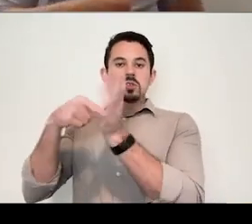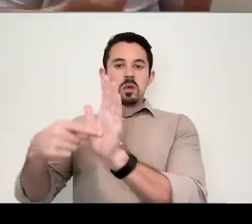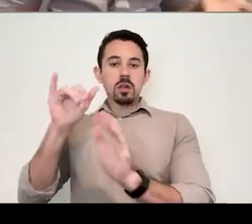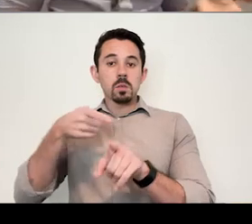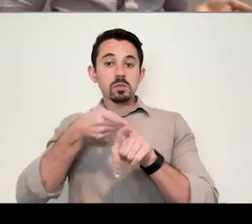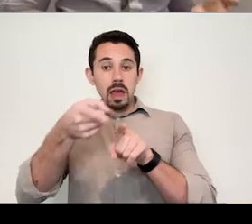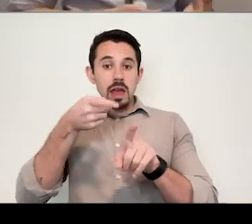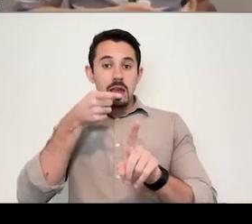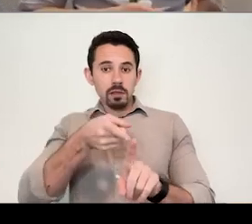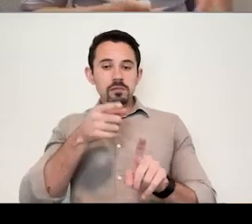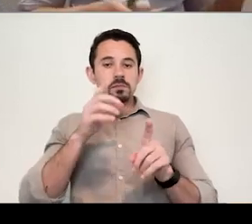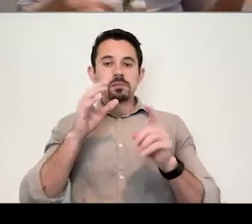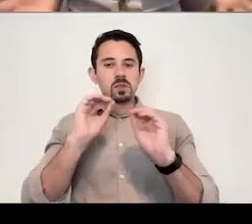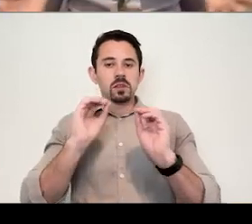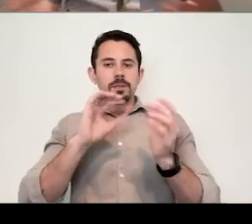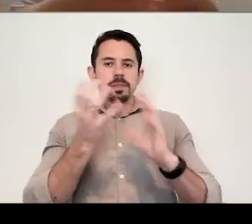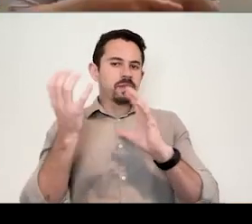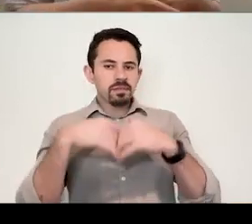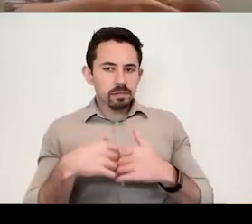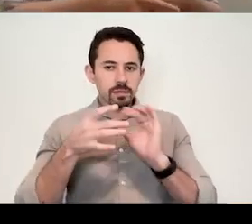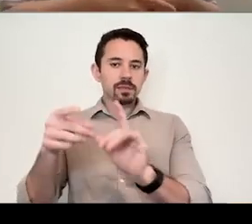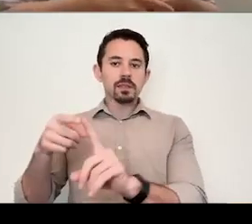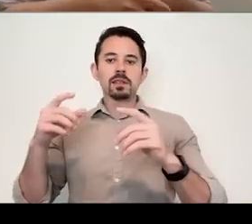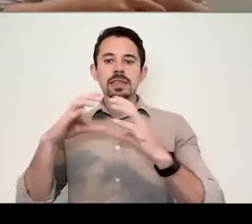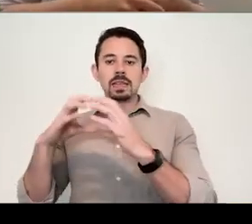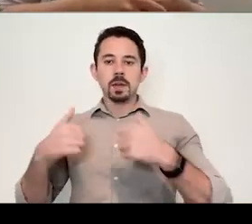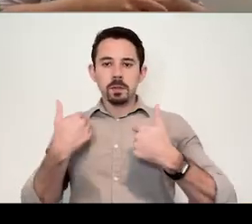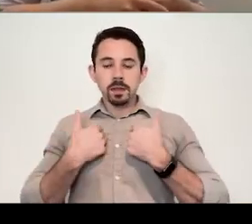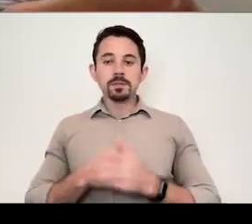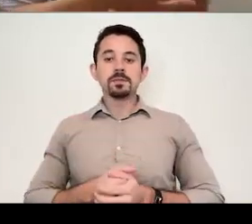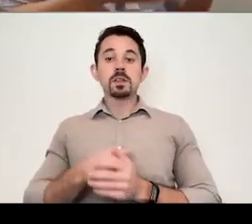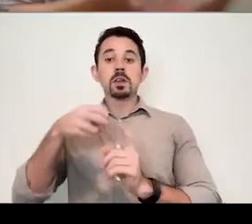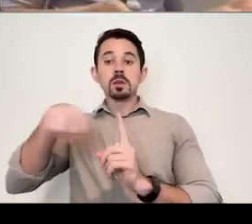CFU counts or, "colony forming units", revealed that the strains had no compromise